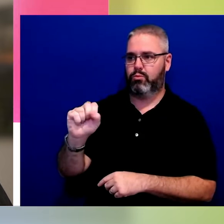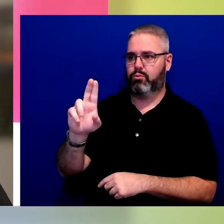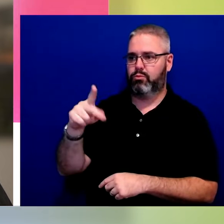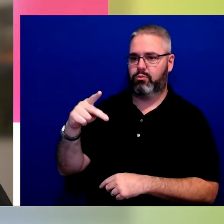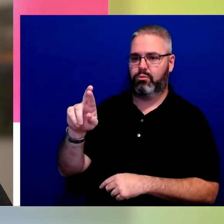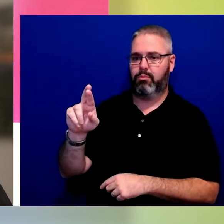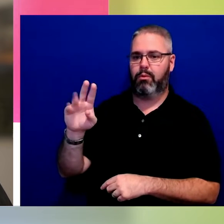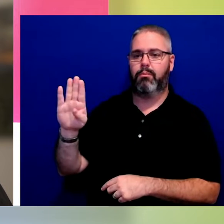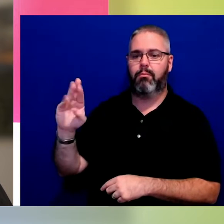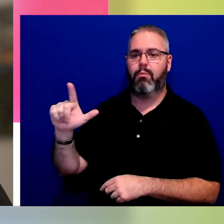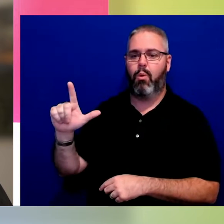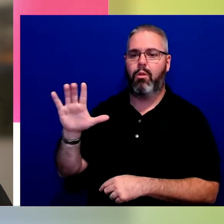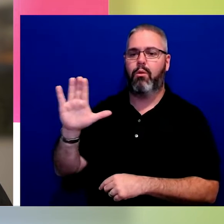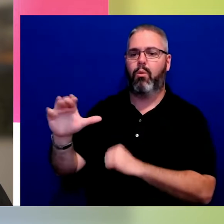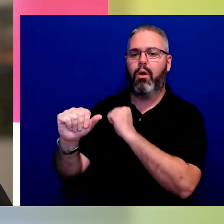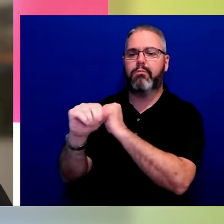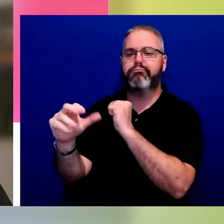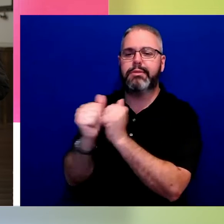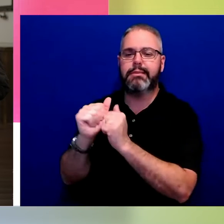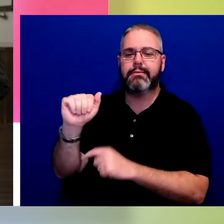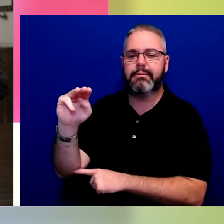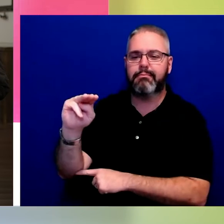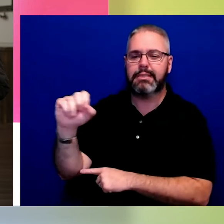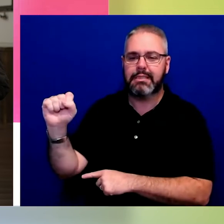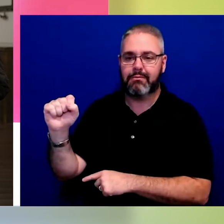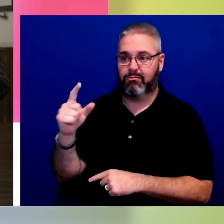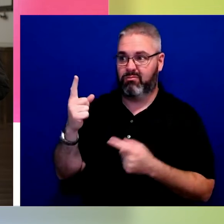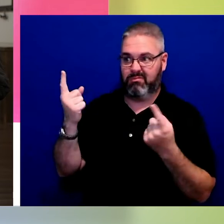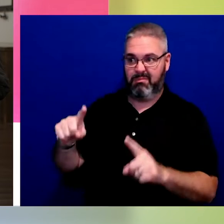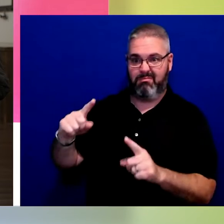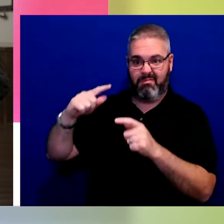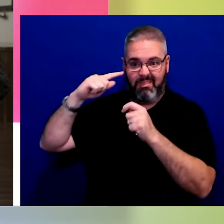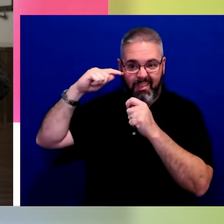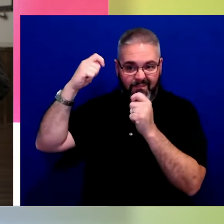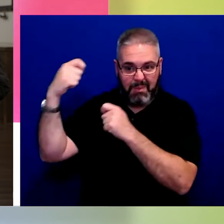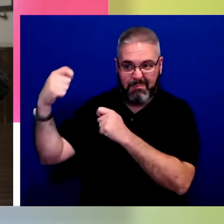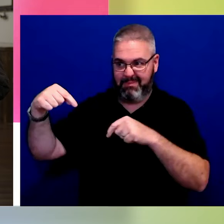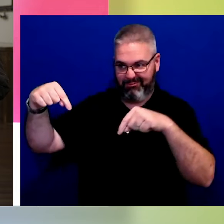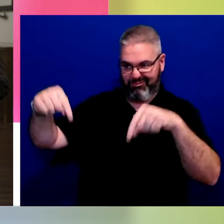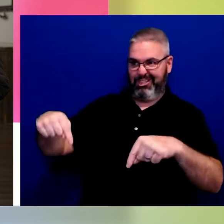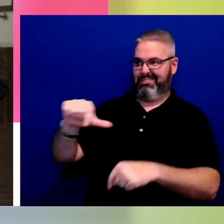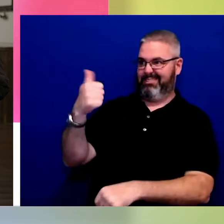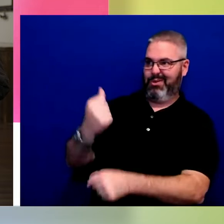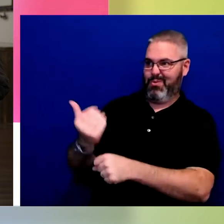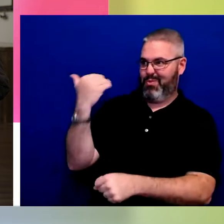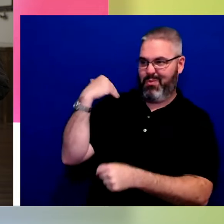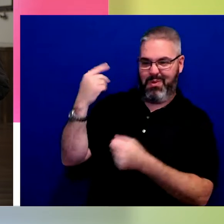which you did with Microsoft, which we filmed right here 10 years ago.